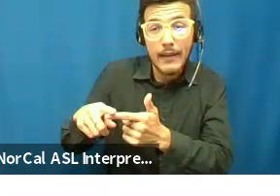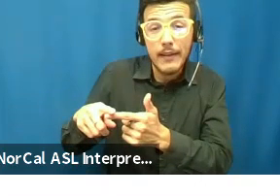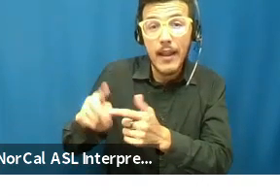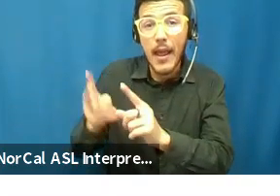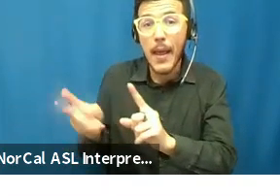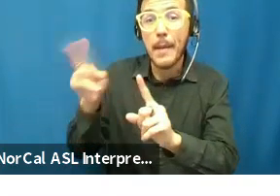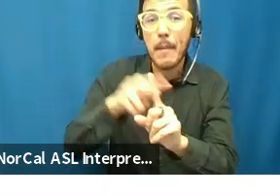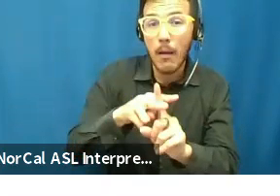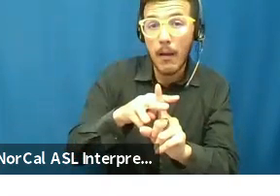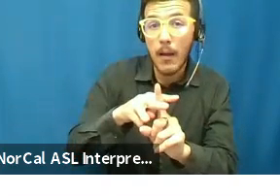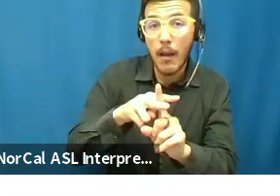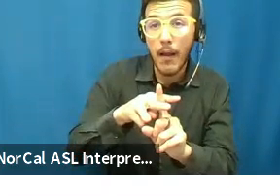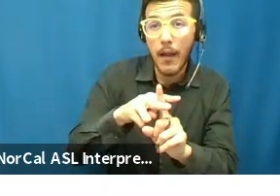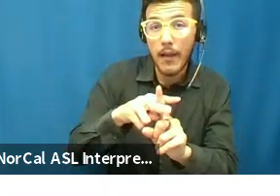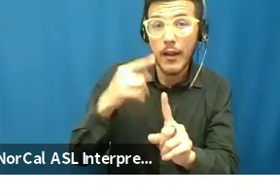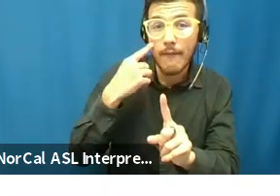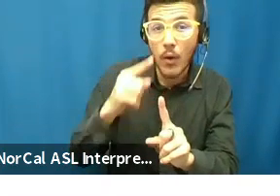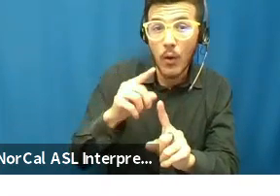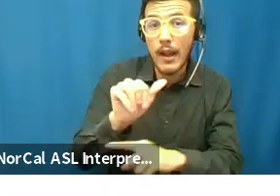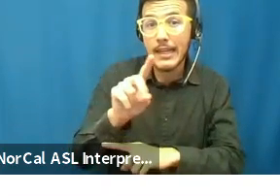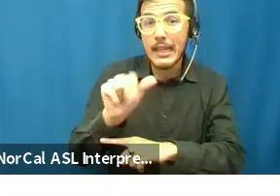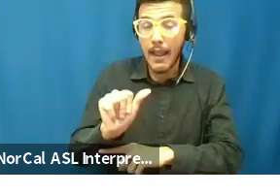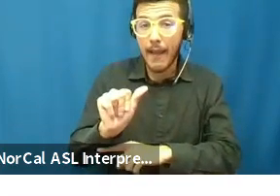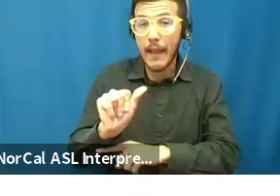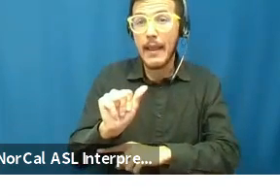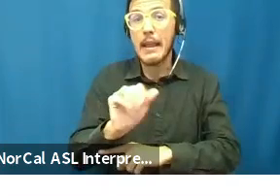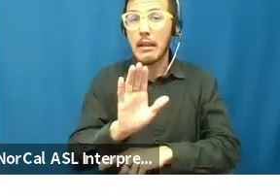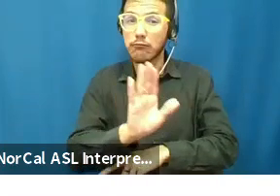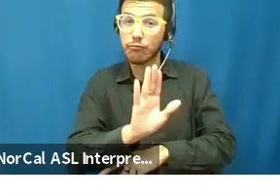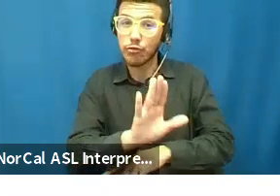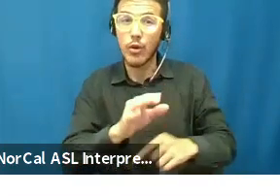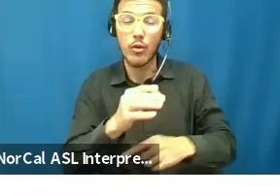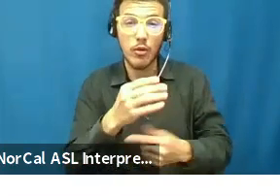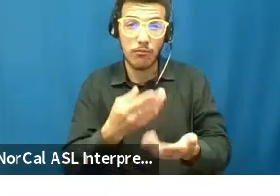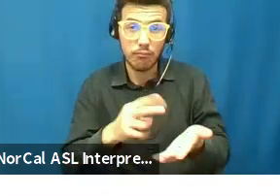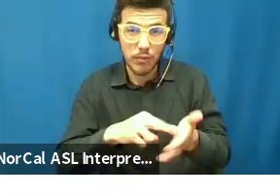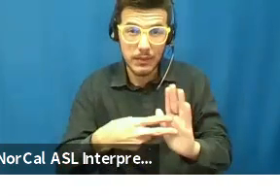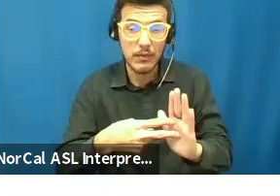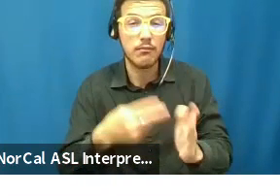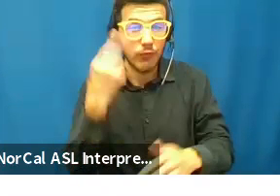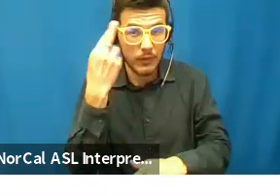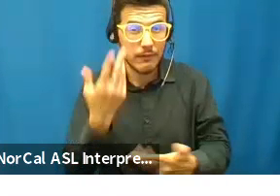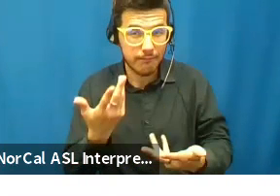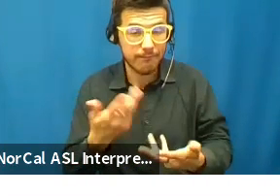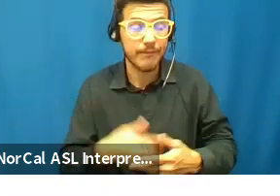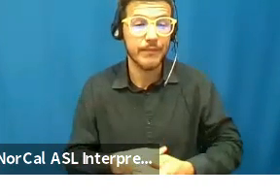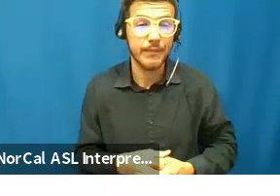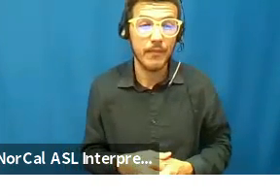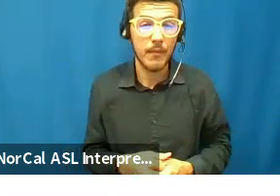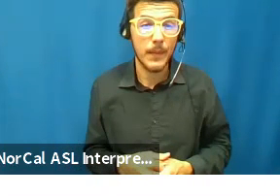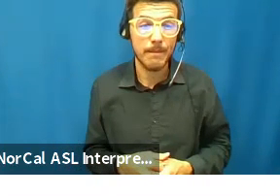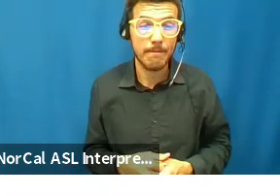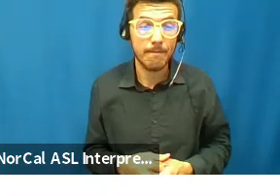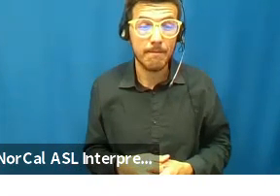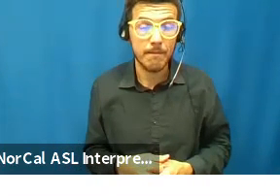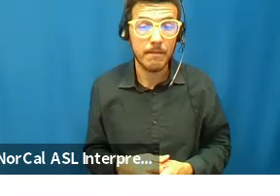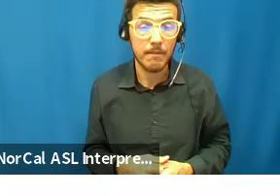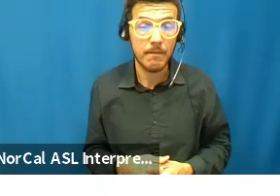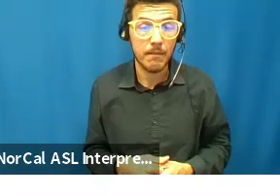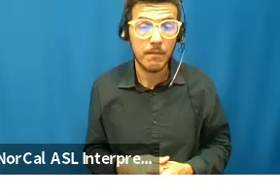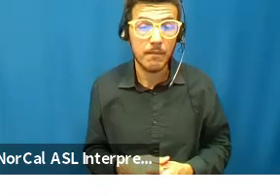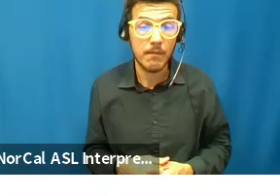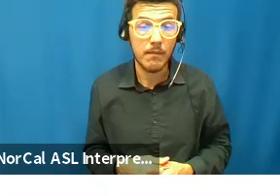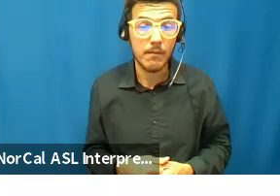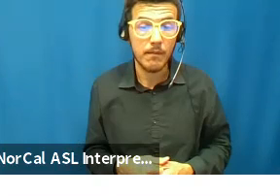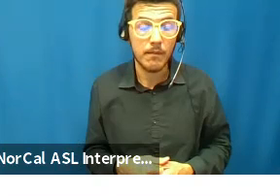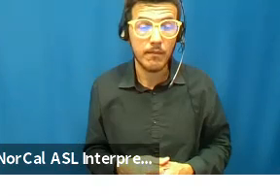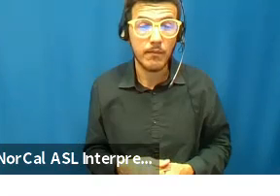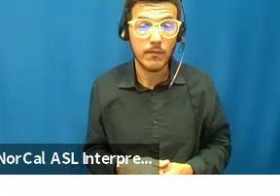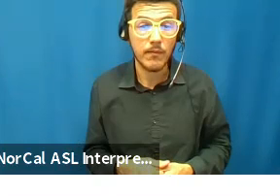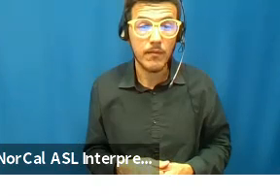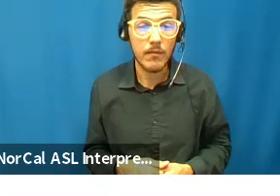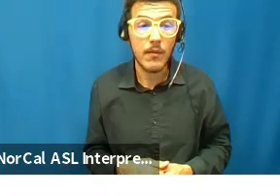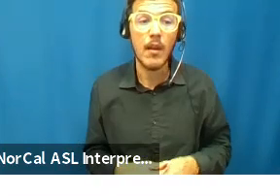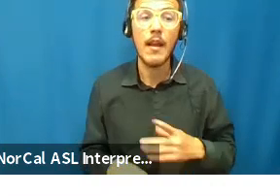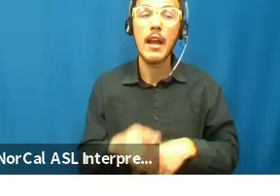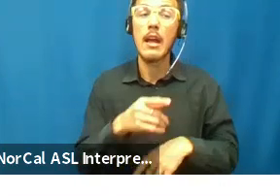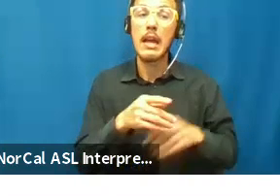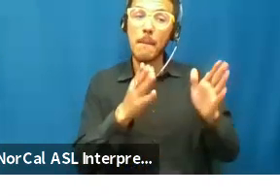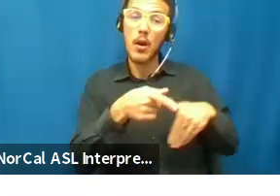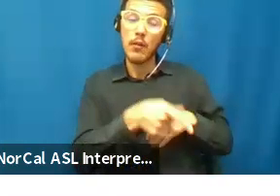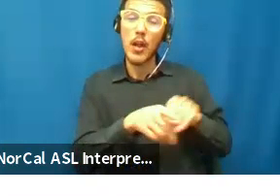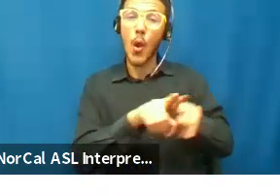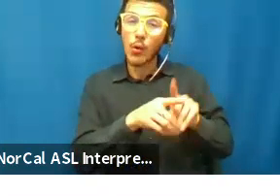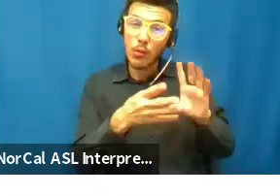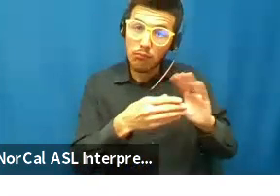ADA and accessibility initiatives. Next slide. They also stated that it was helpful when, again,